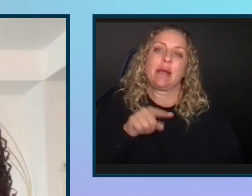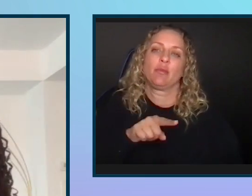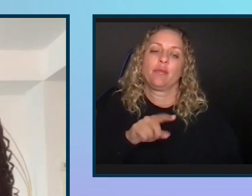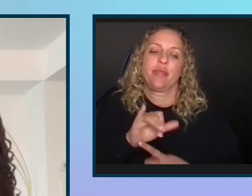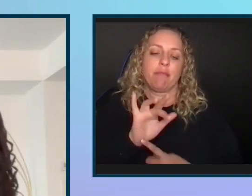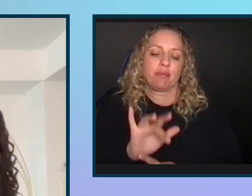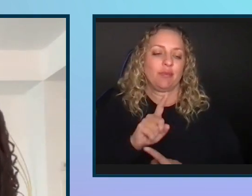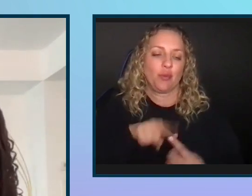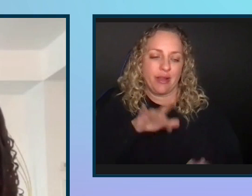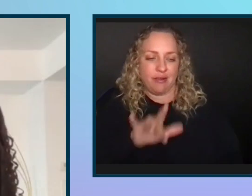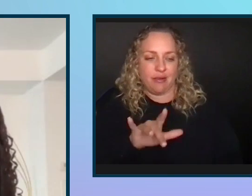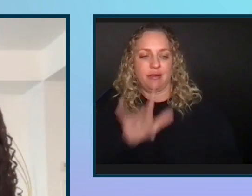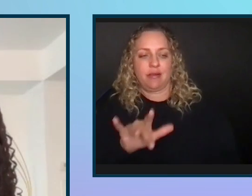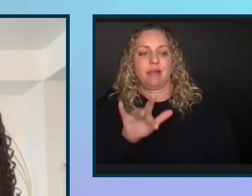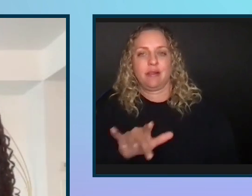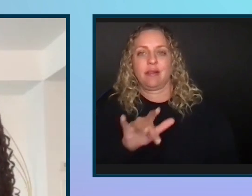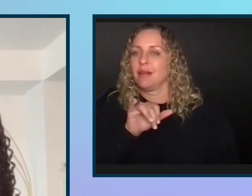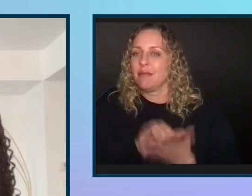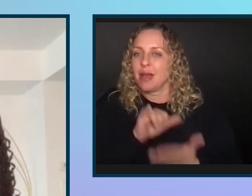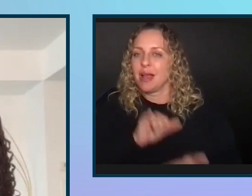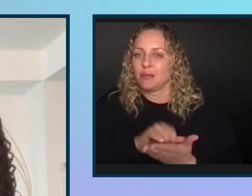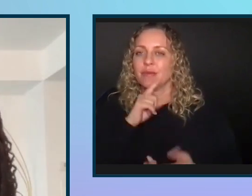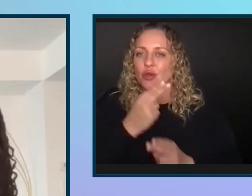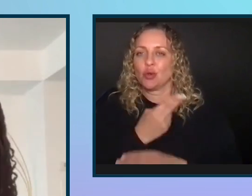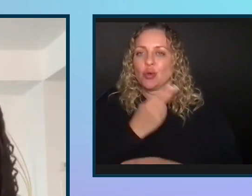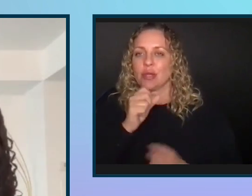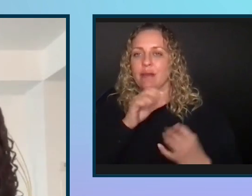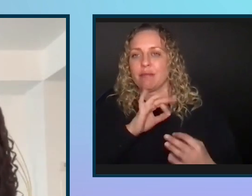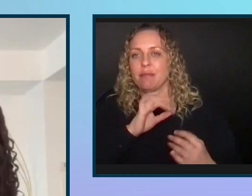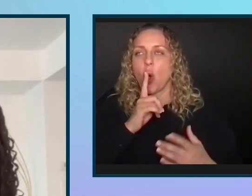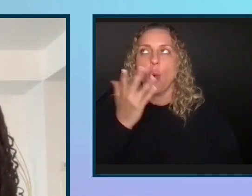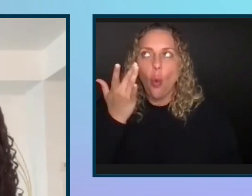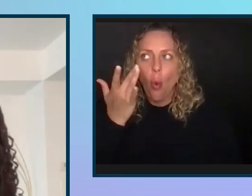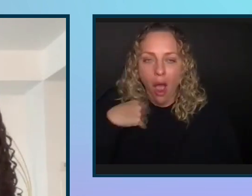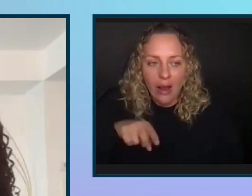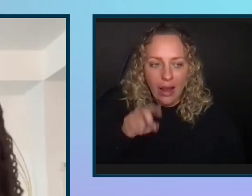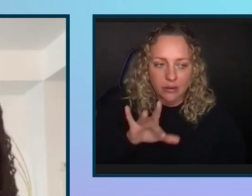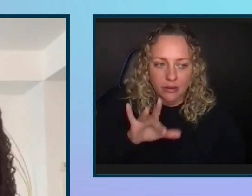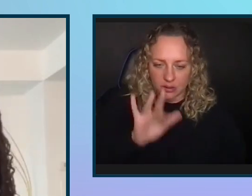it's difficult or impossible for a user to get feedback about why they can't submit the input.